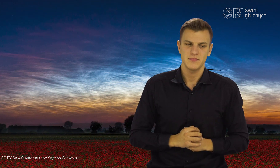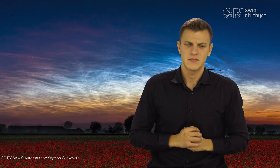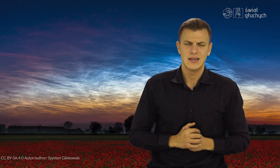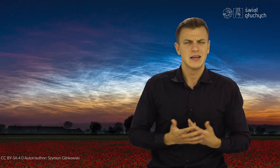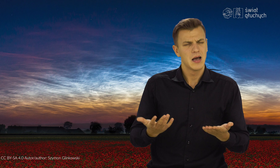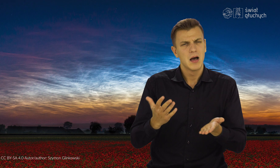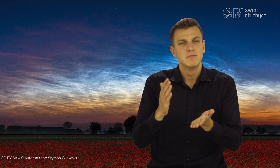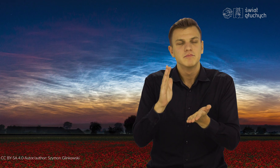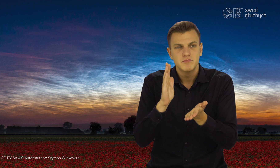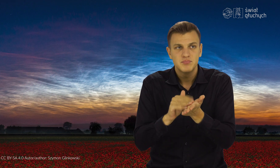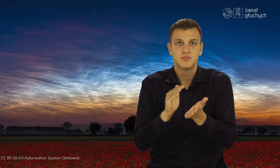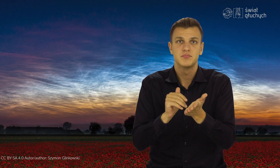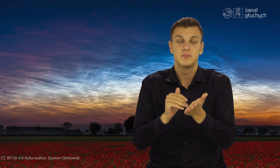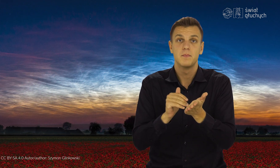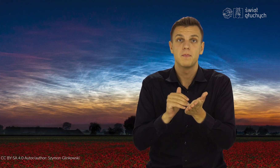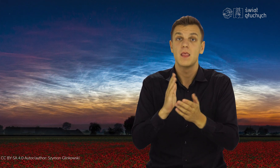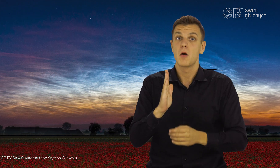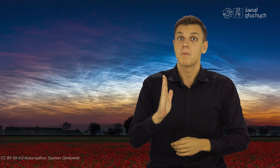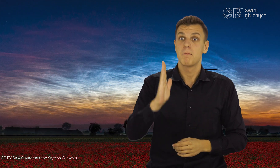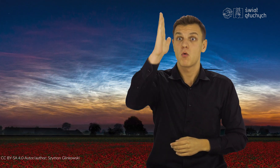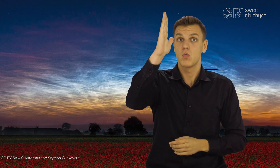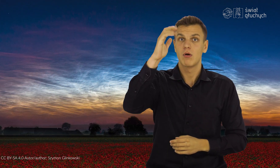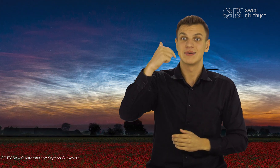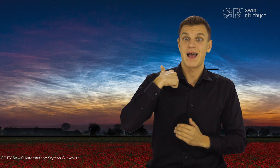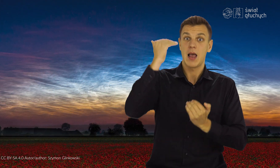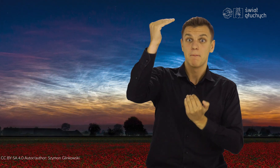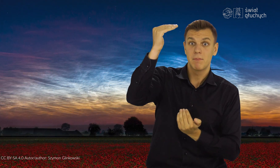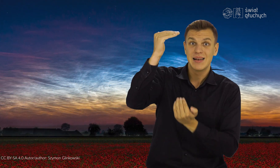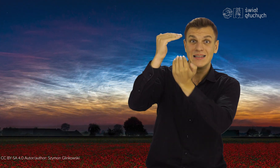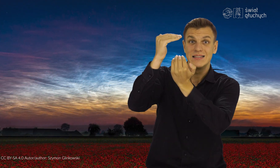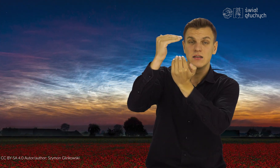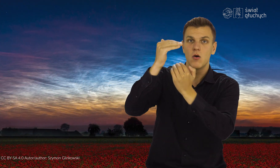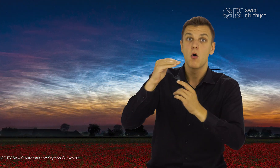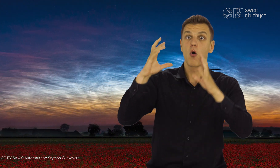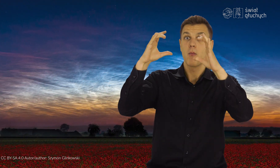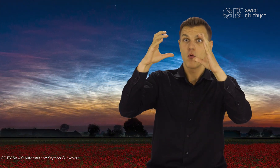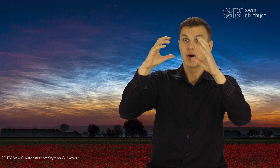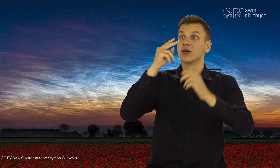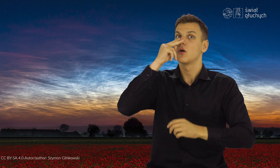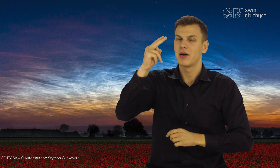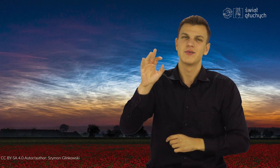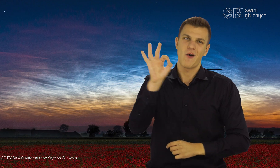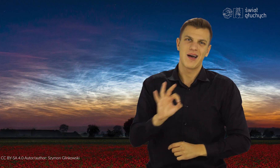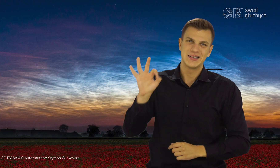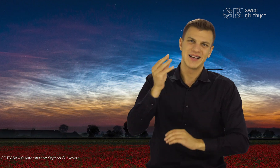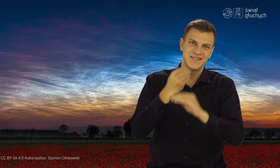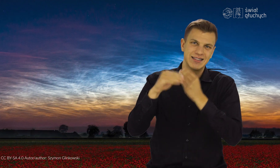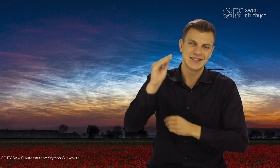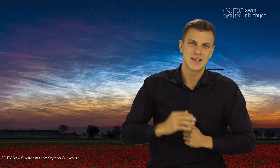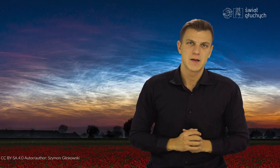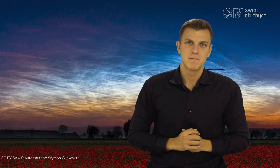The further north we are, the greater chance we have of spotting them.